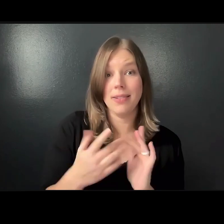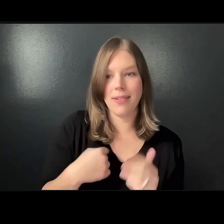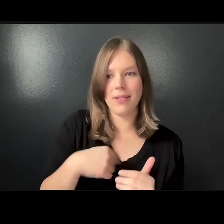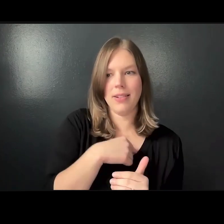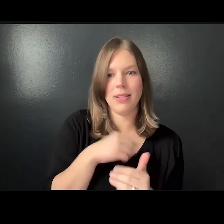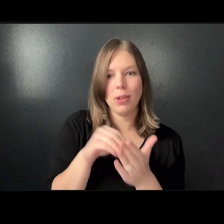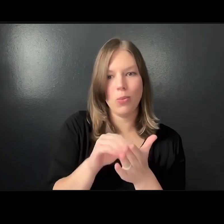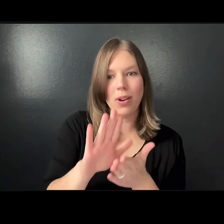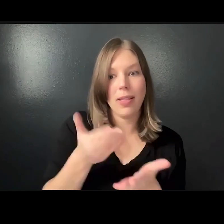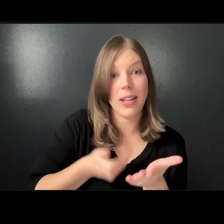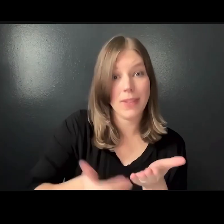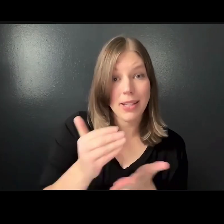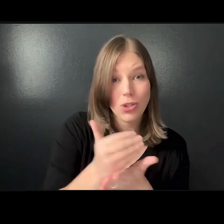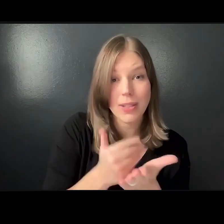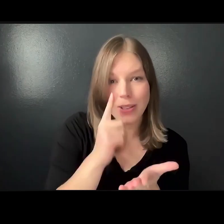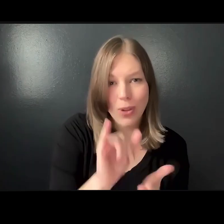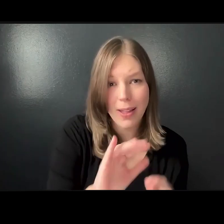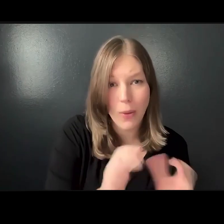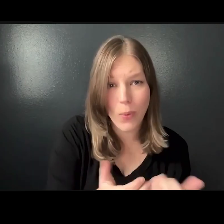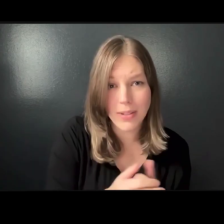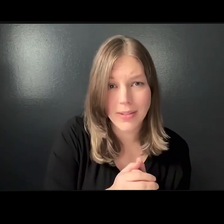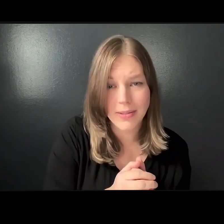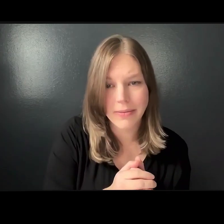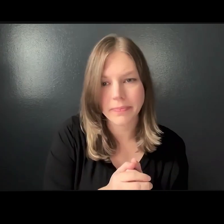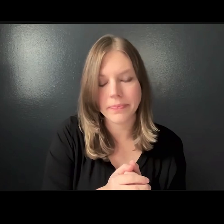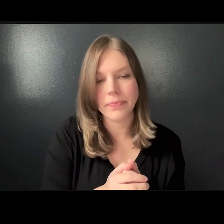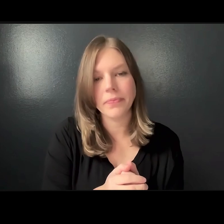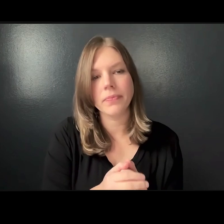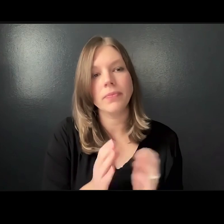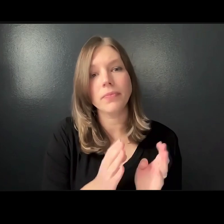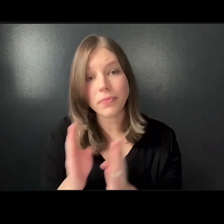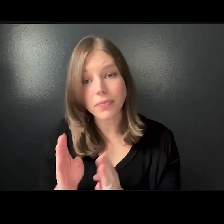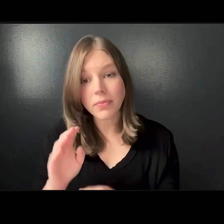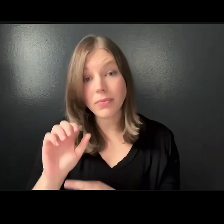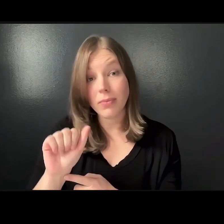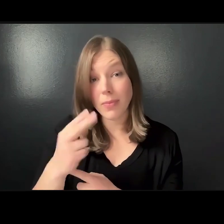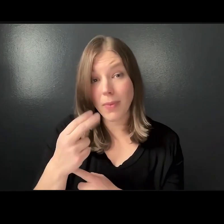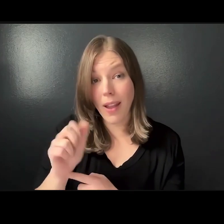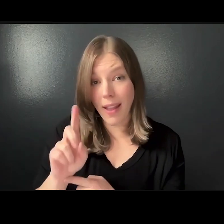Please contact us to be put on the invitation list for the facilitated course. Another resource is AHEAD.